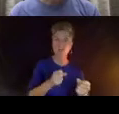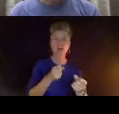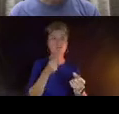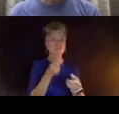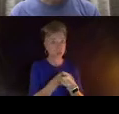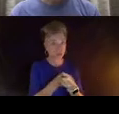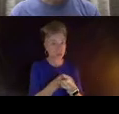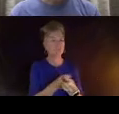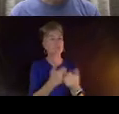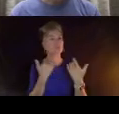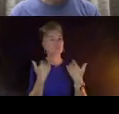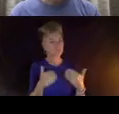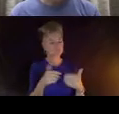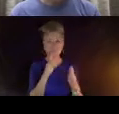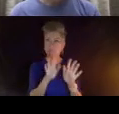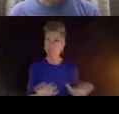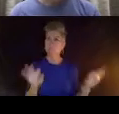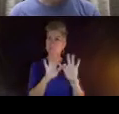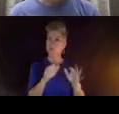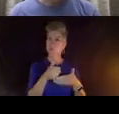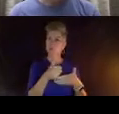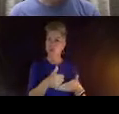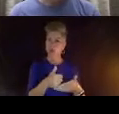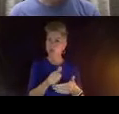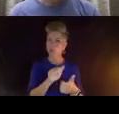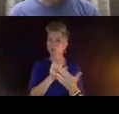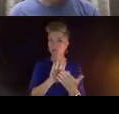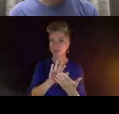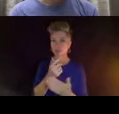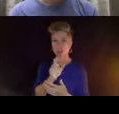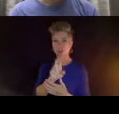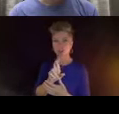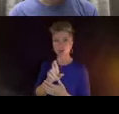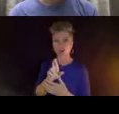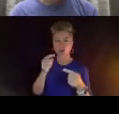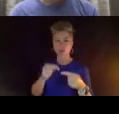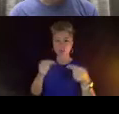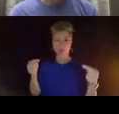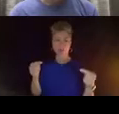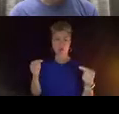to help address gender dysphoria or to meet those goals of care in terms of gender expression.